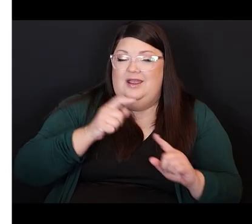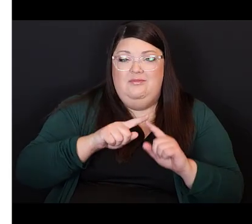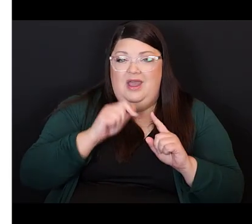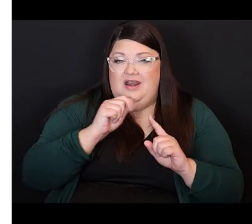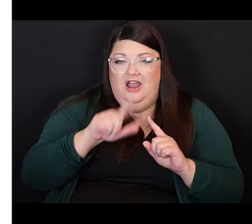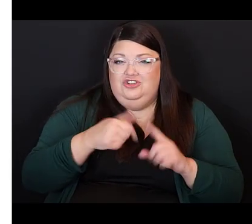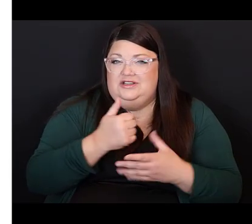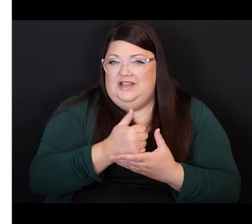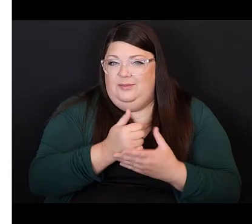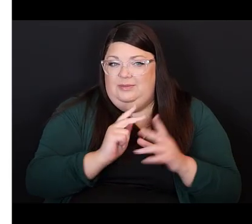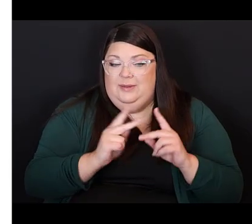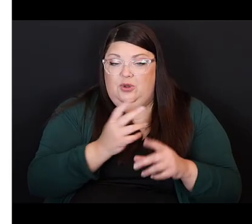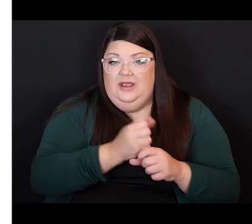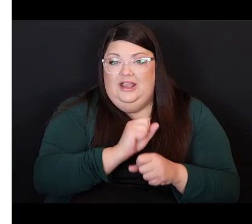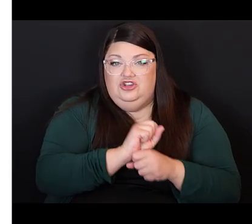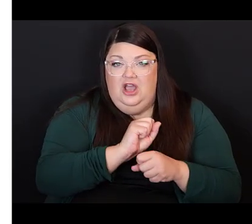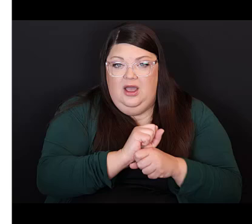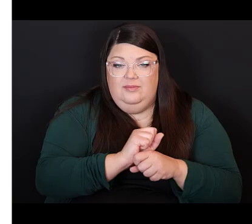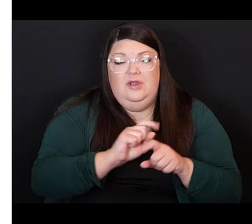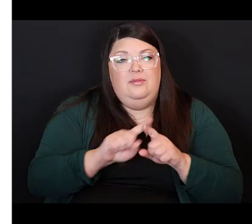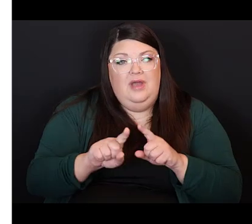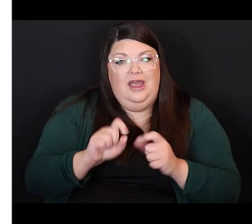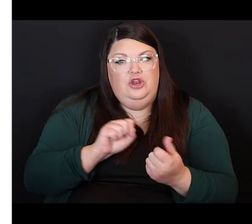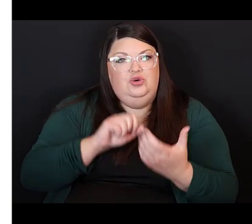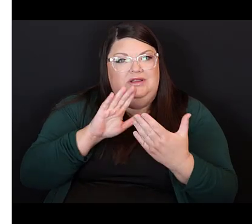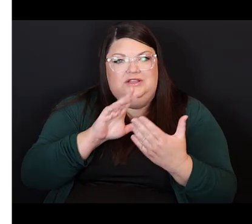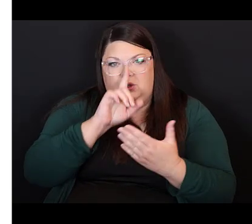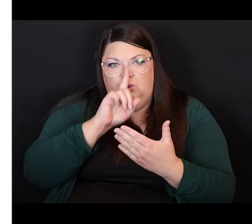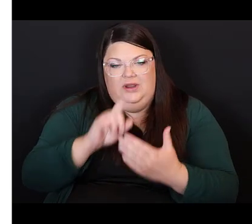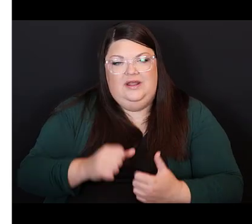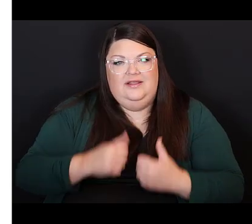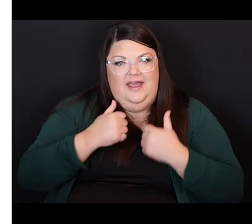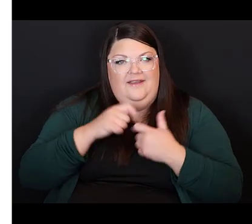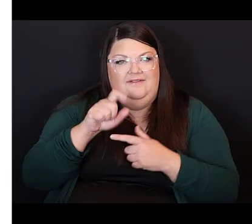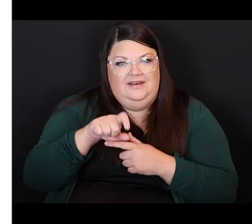just helping people get jobs—they’re addressing the real-life needs that affect someone’s ability